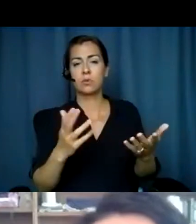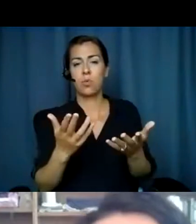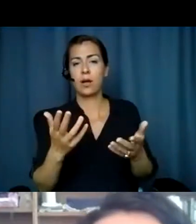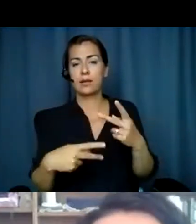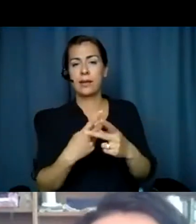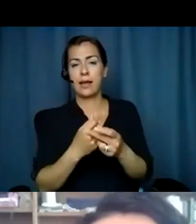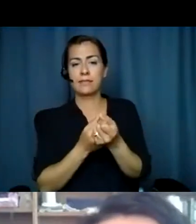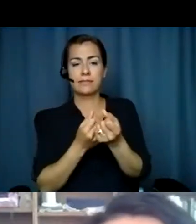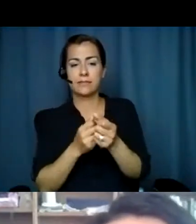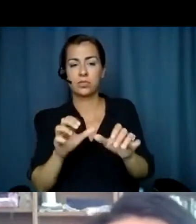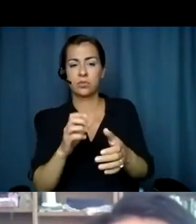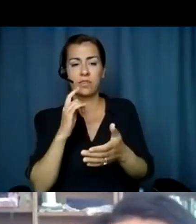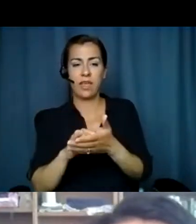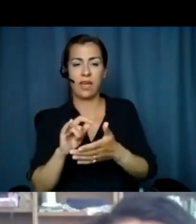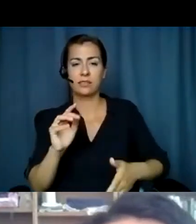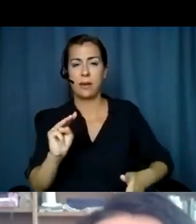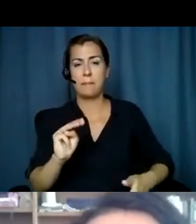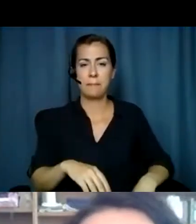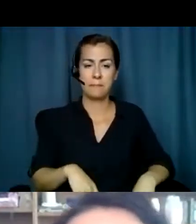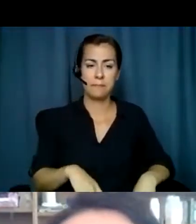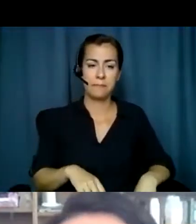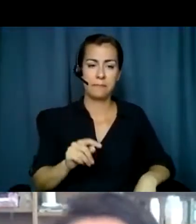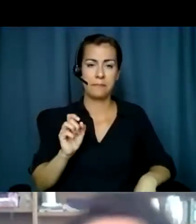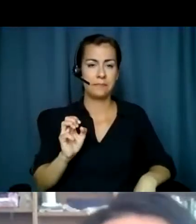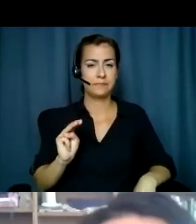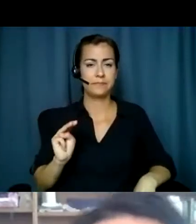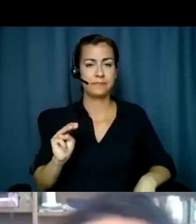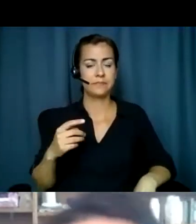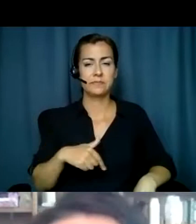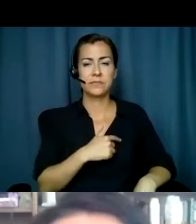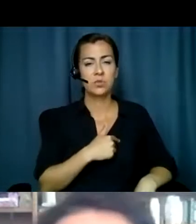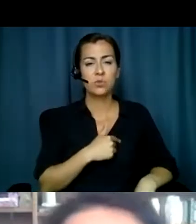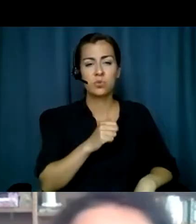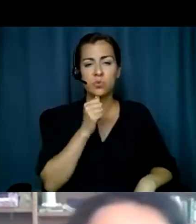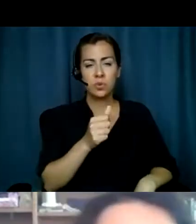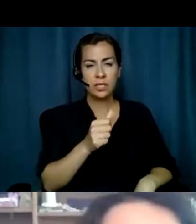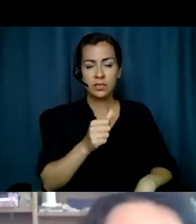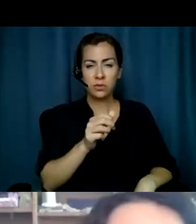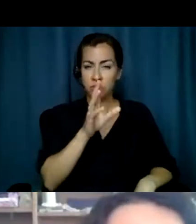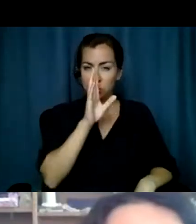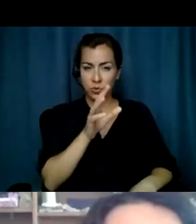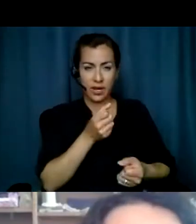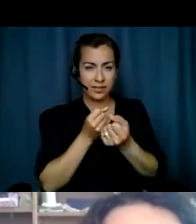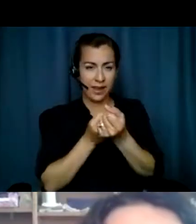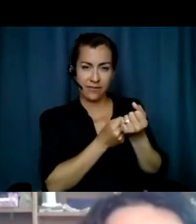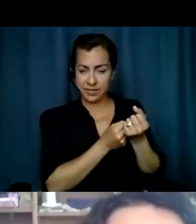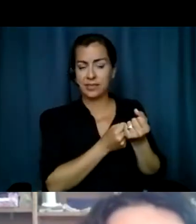in setting policy agendas for candidates for elected